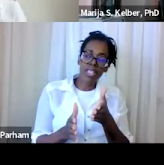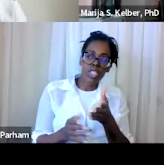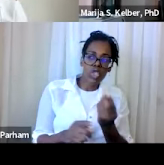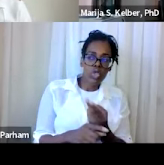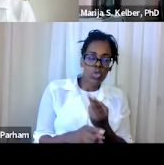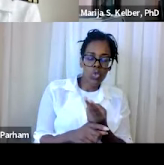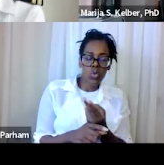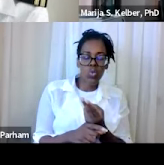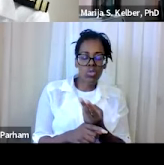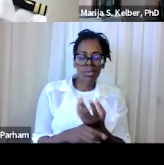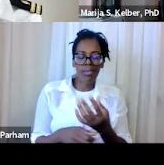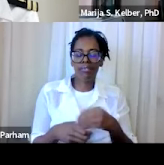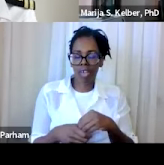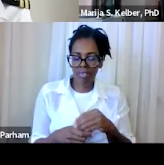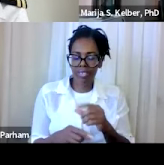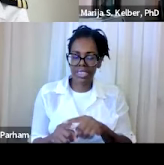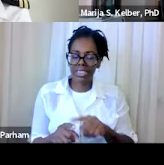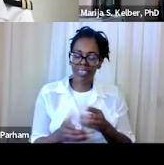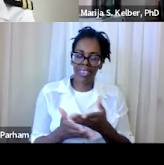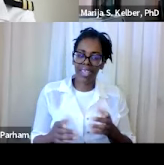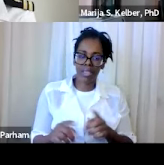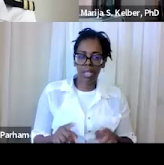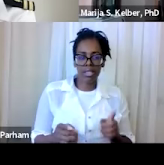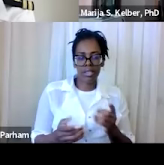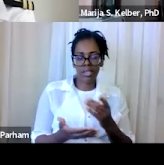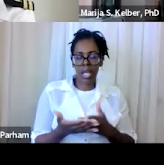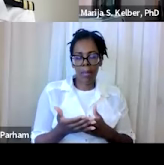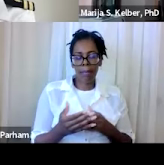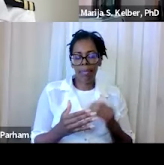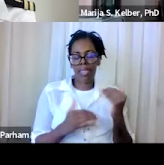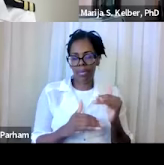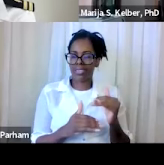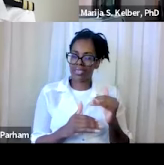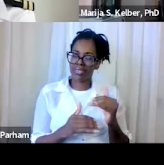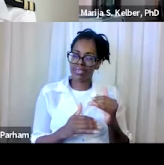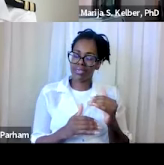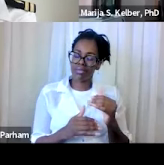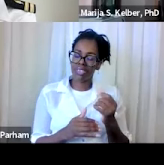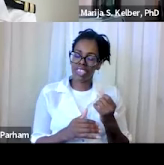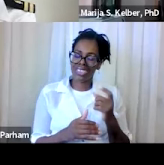there's clearly some limitations that I noted earlier and clearly needs for some more research.